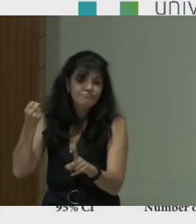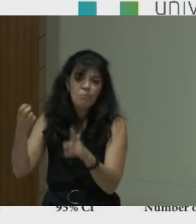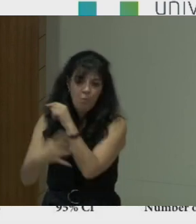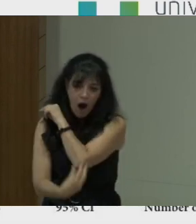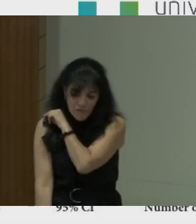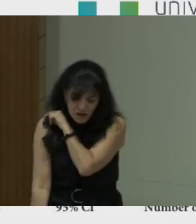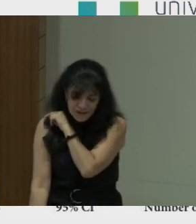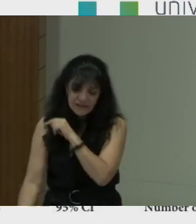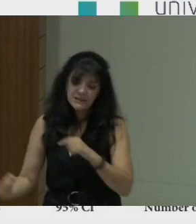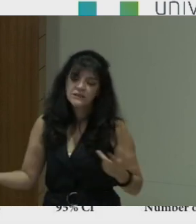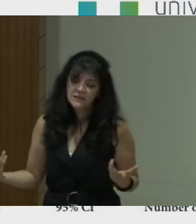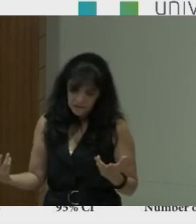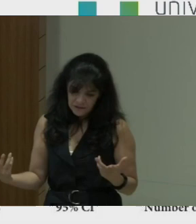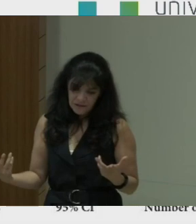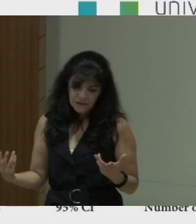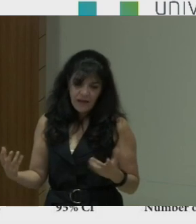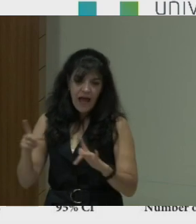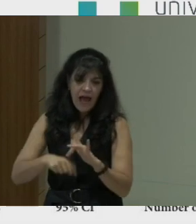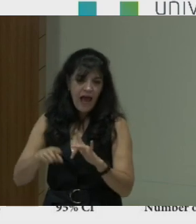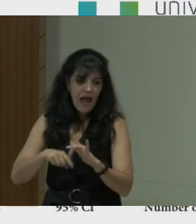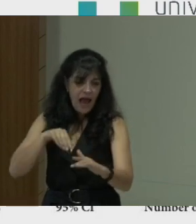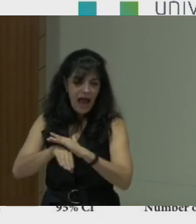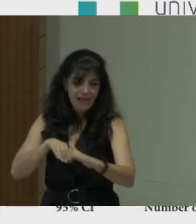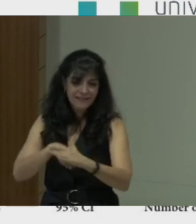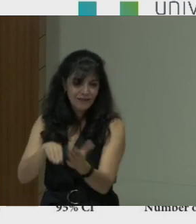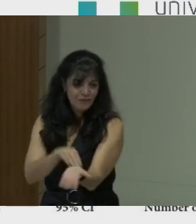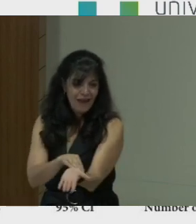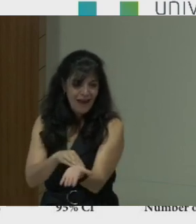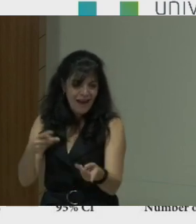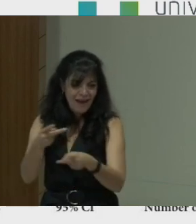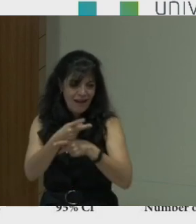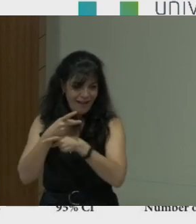and the lack of access to medical care in the early childhood.